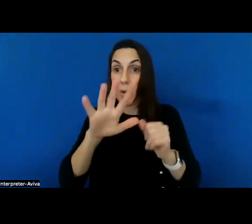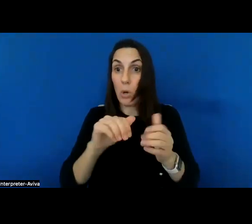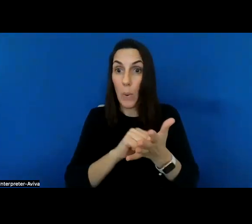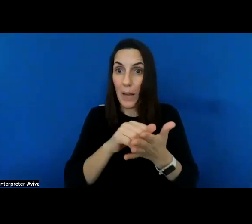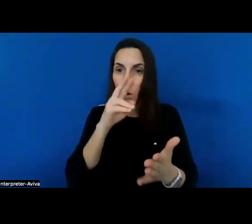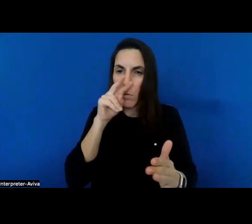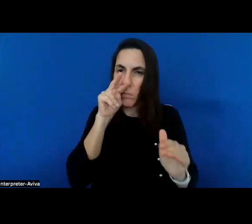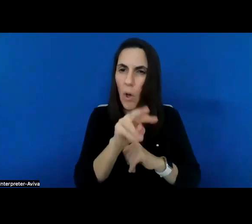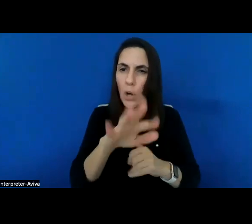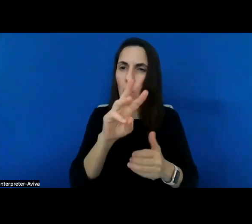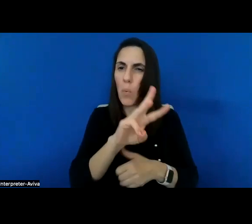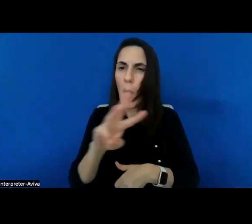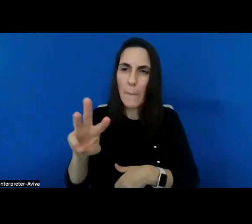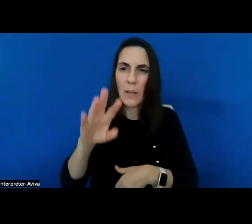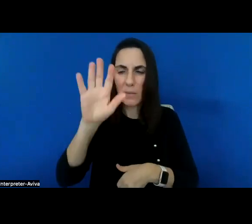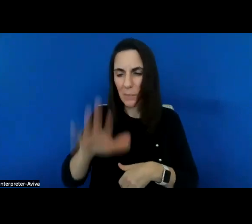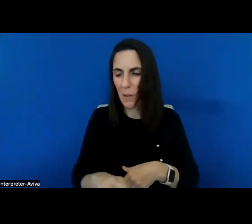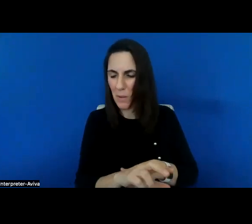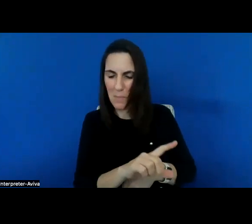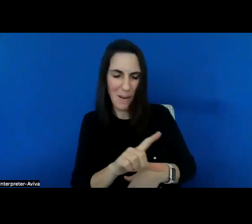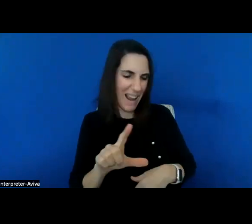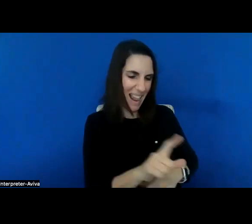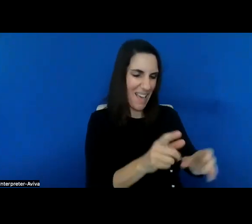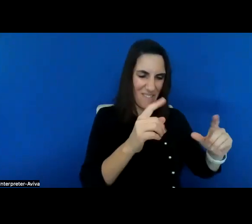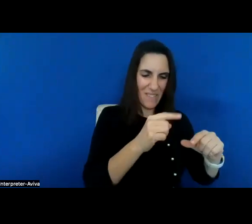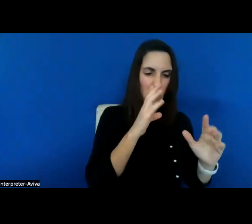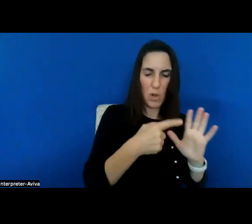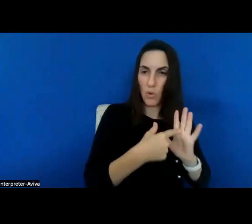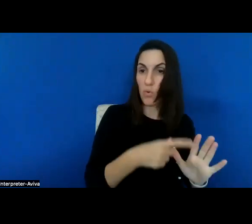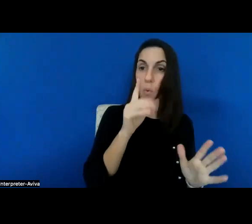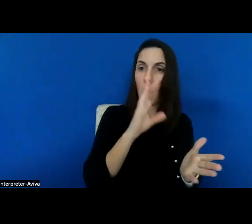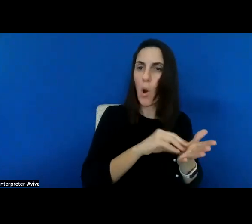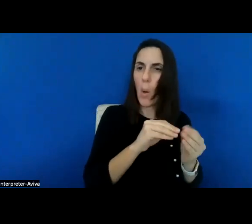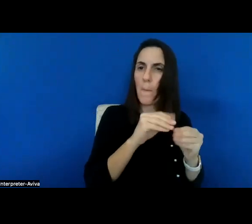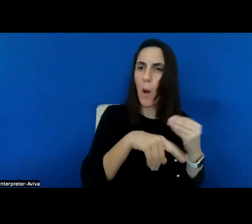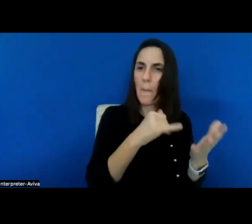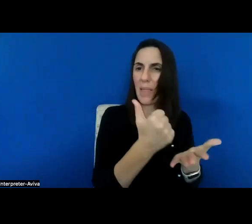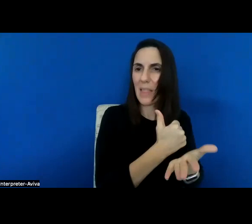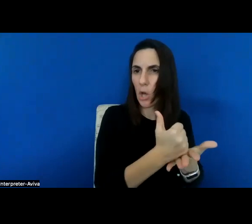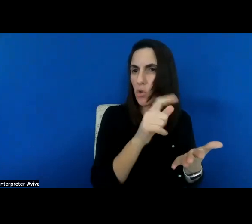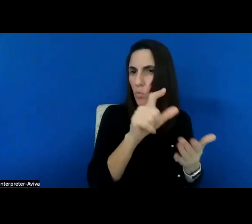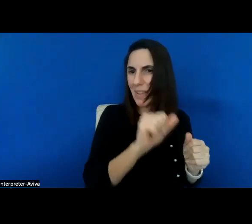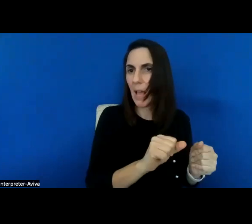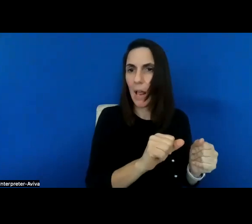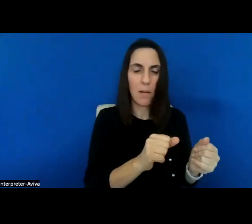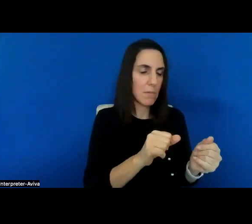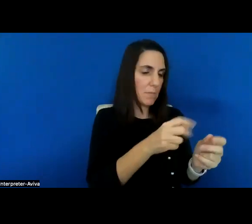11:42:24 I.com, and on the bottom left, because my more or through log into your account